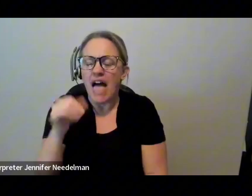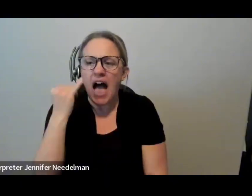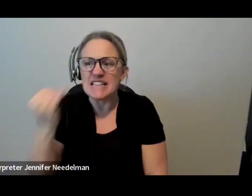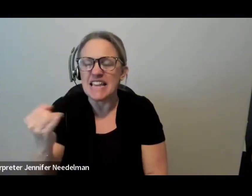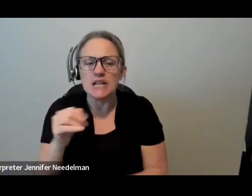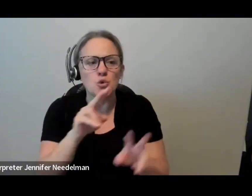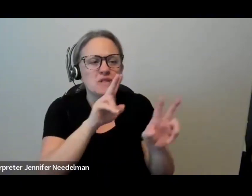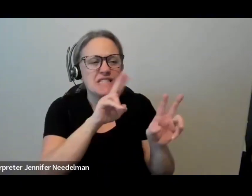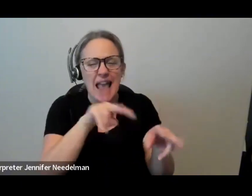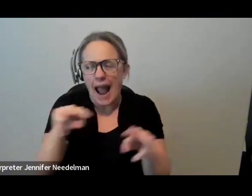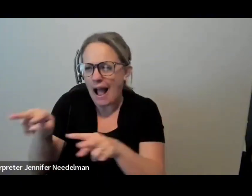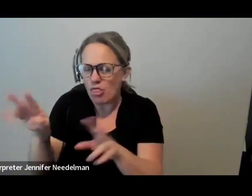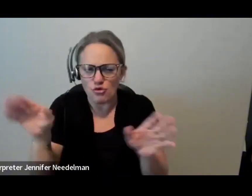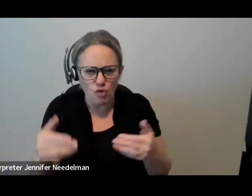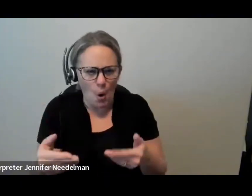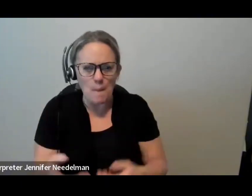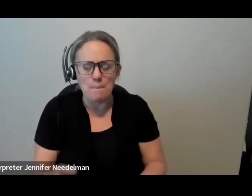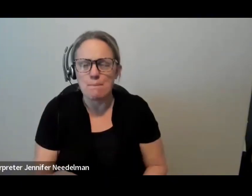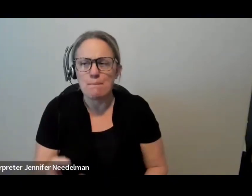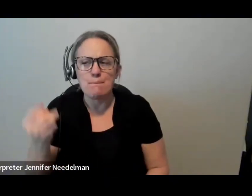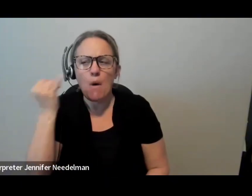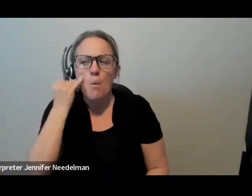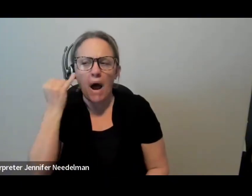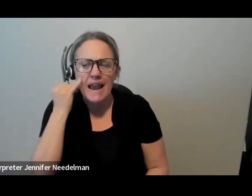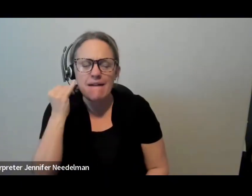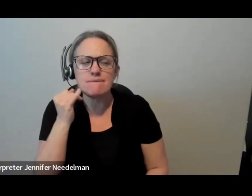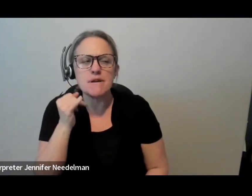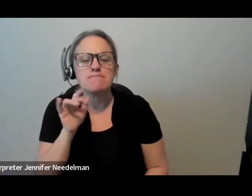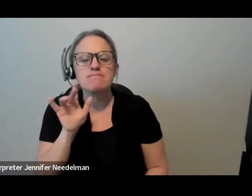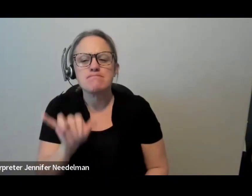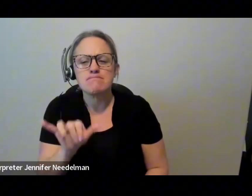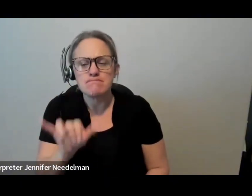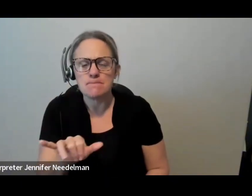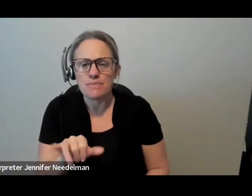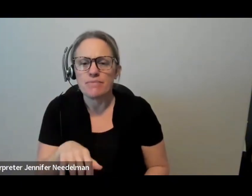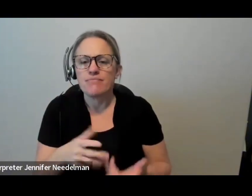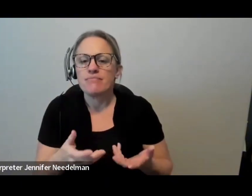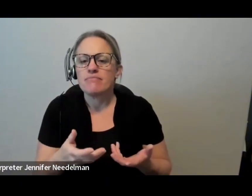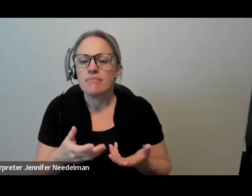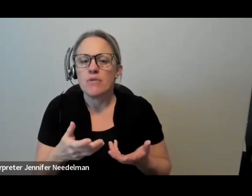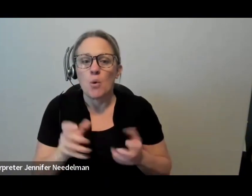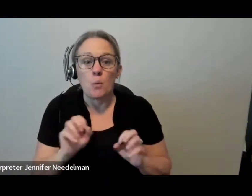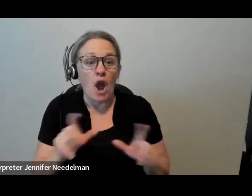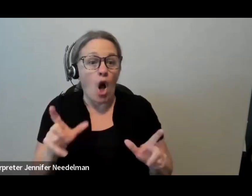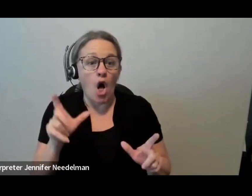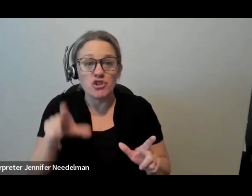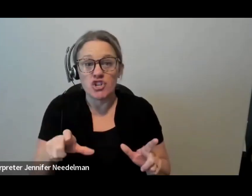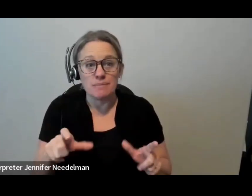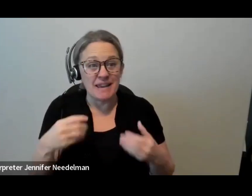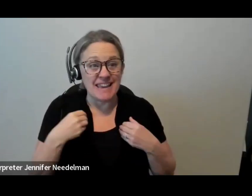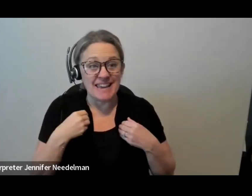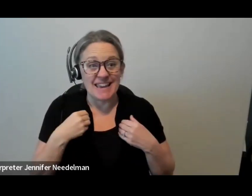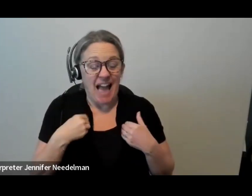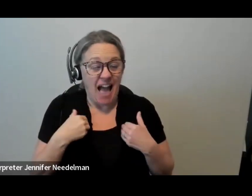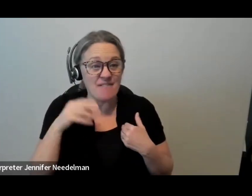"What if?" We should all be in the position of questioning. And we may not have the answer to it,